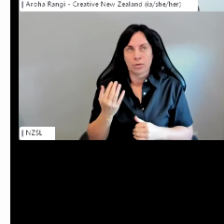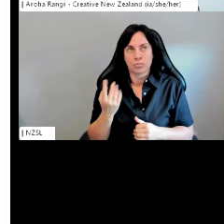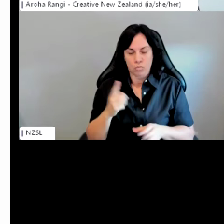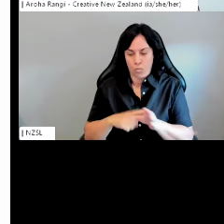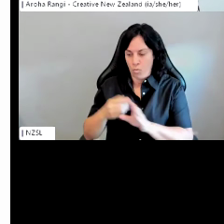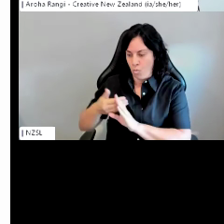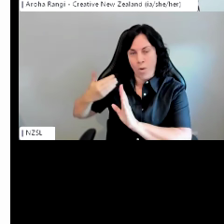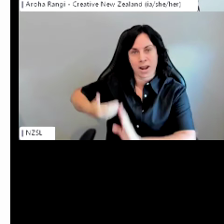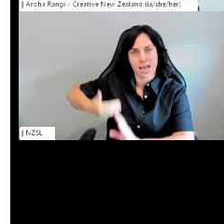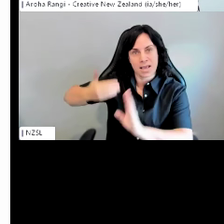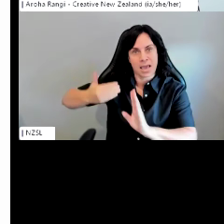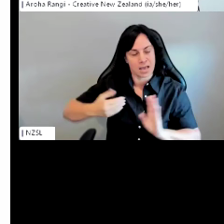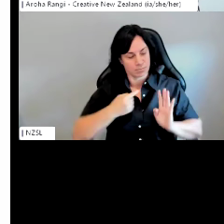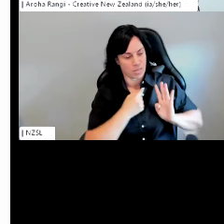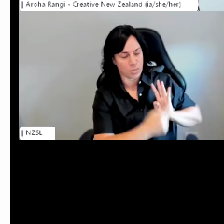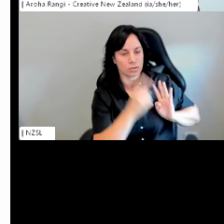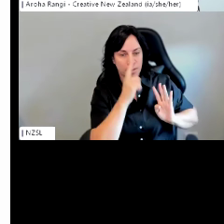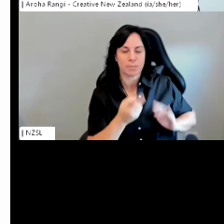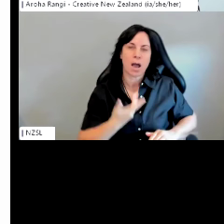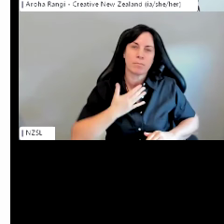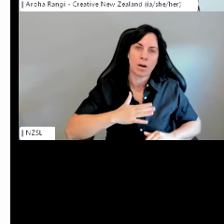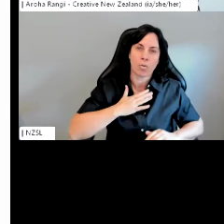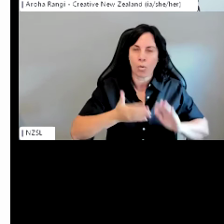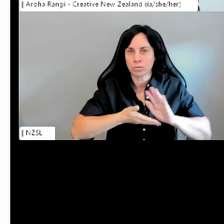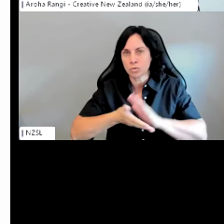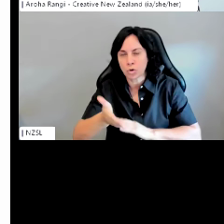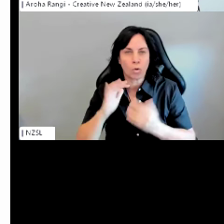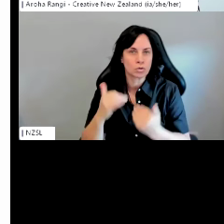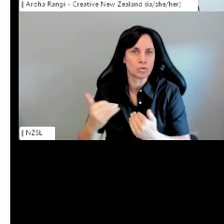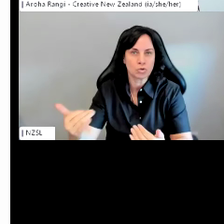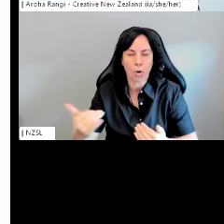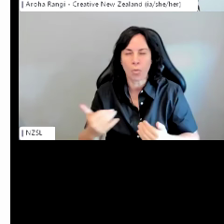arts event, but were somehow prevented from doing so. So, not just they didn't get round